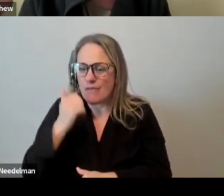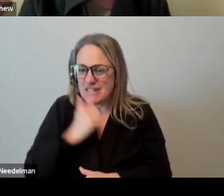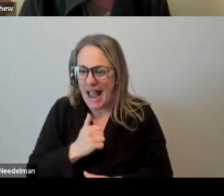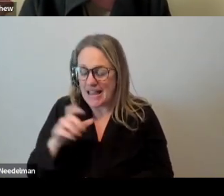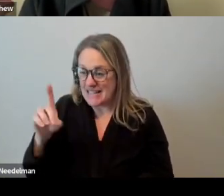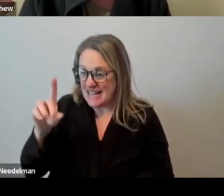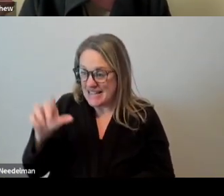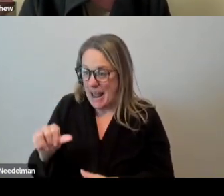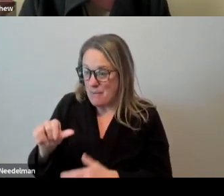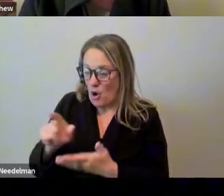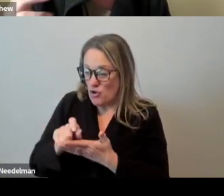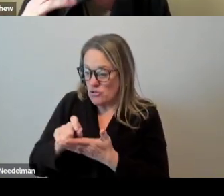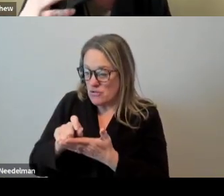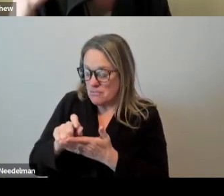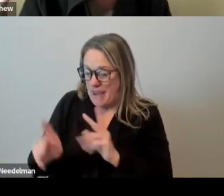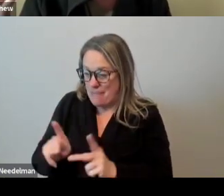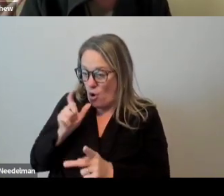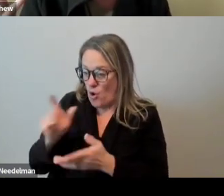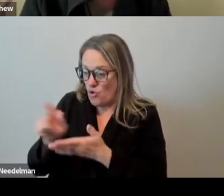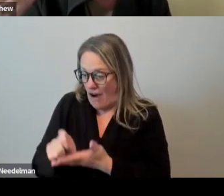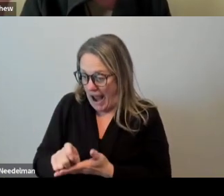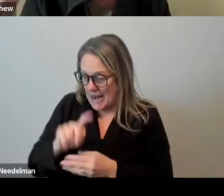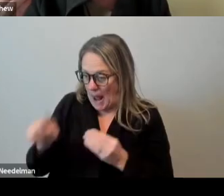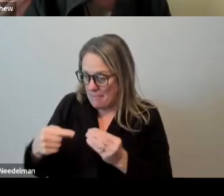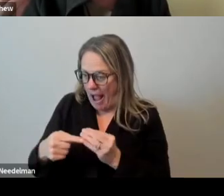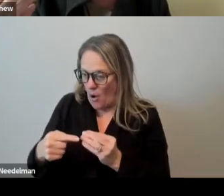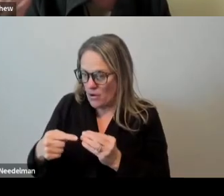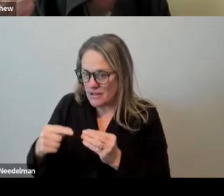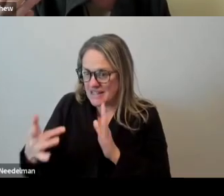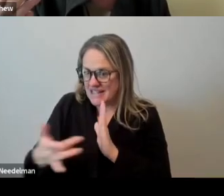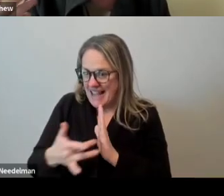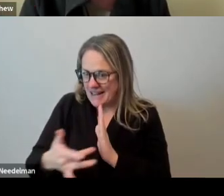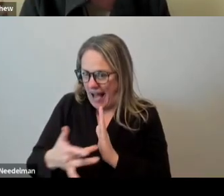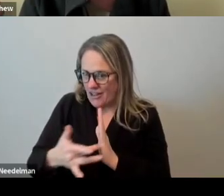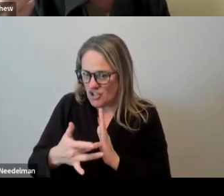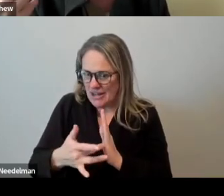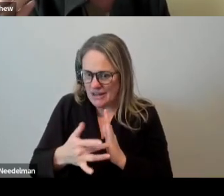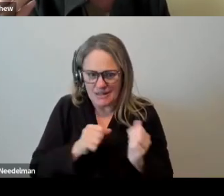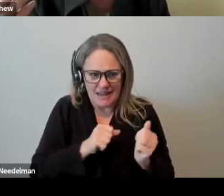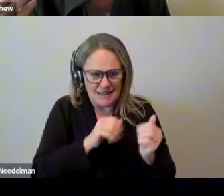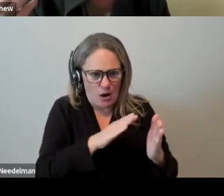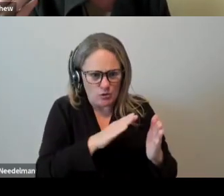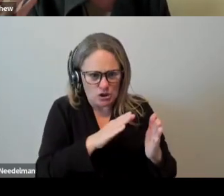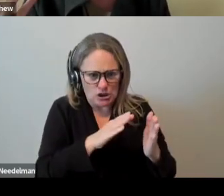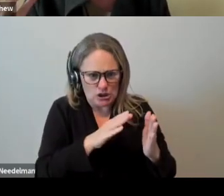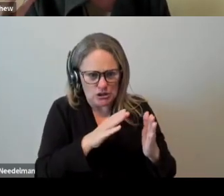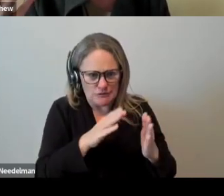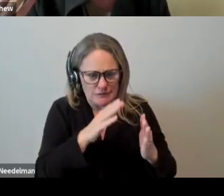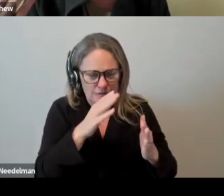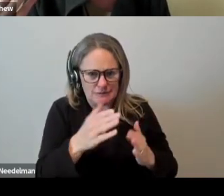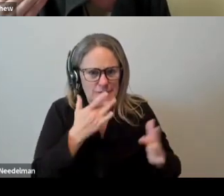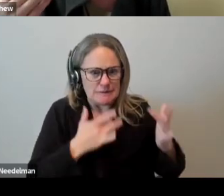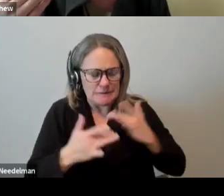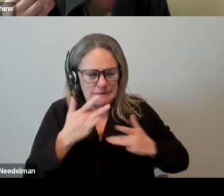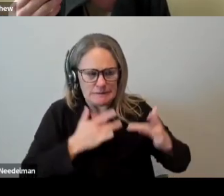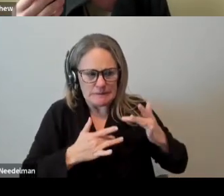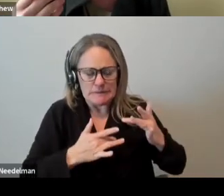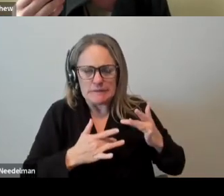who are writing about technologies are encountering messaging about technologies they need that they might not